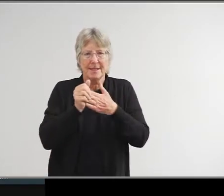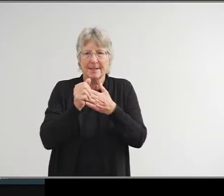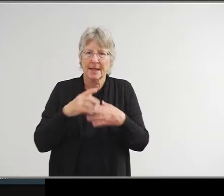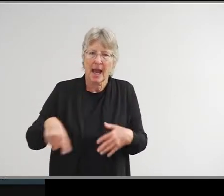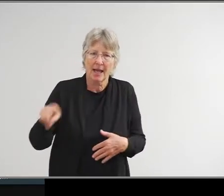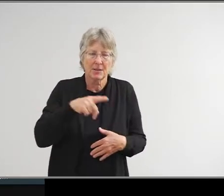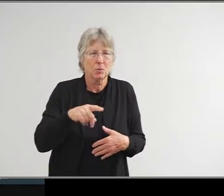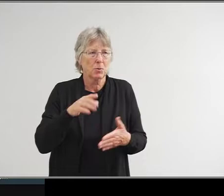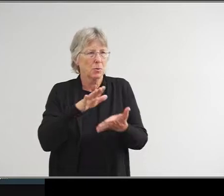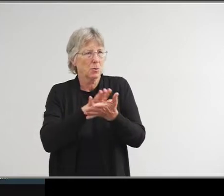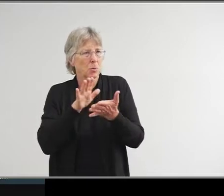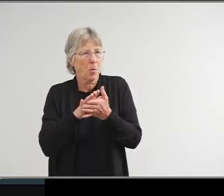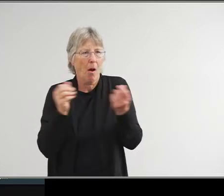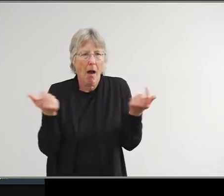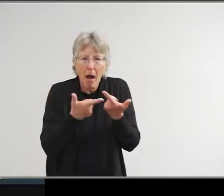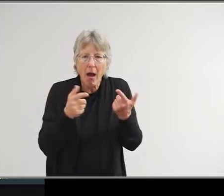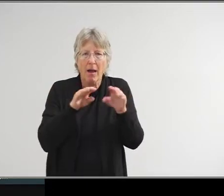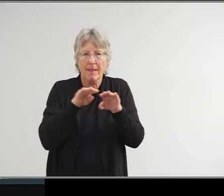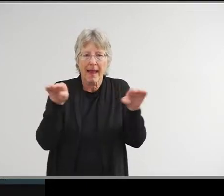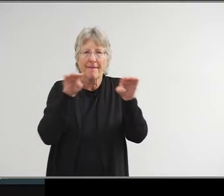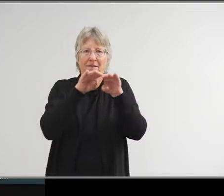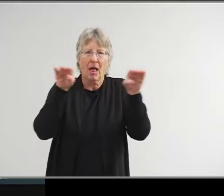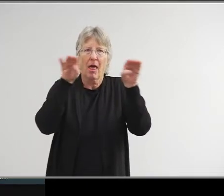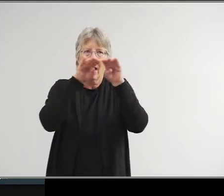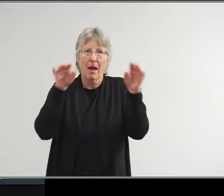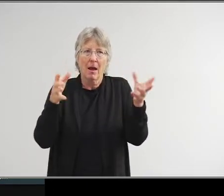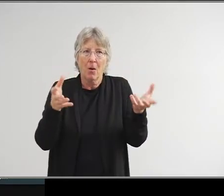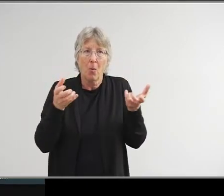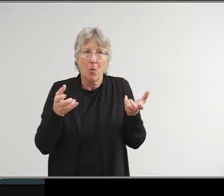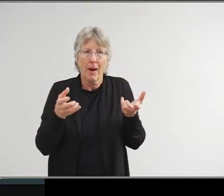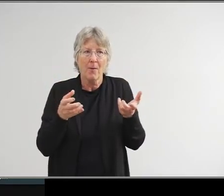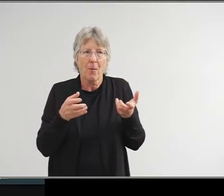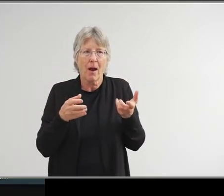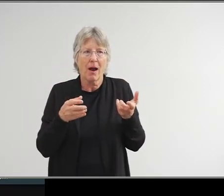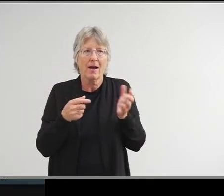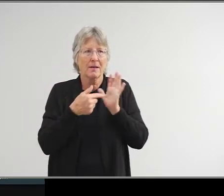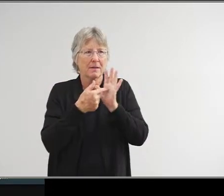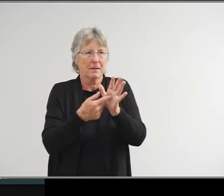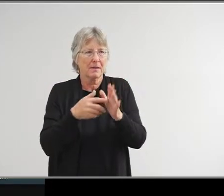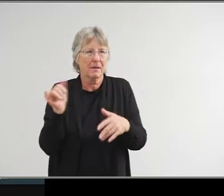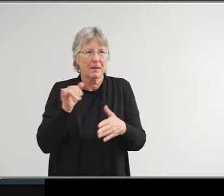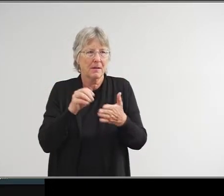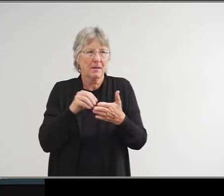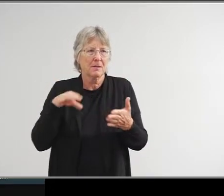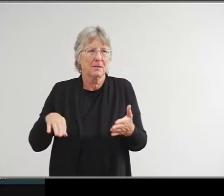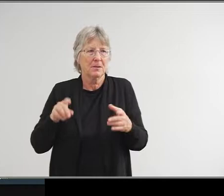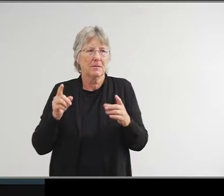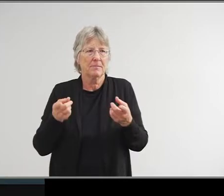at all levels has been that we want their schools to present as if students were coming tomorrow